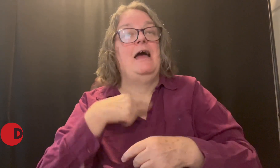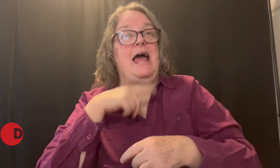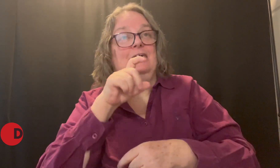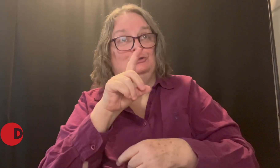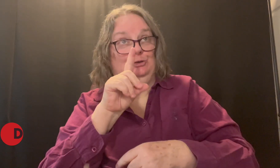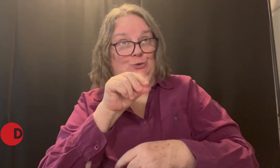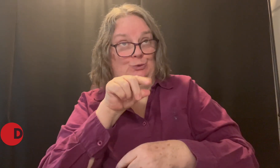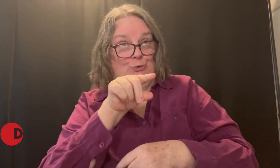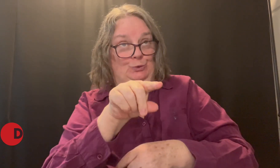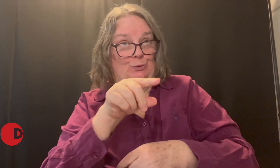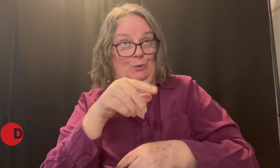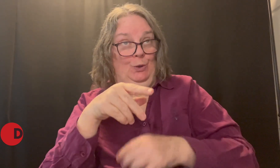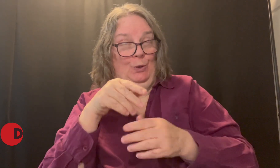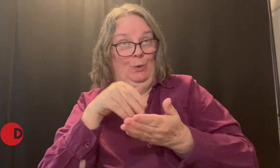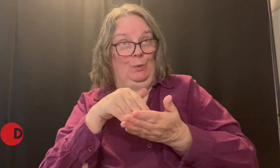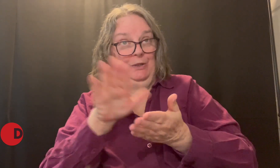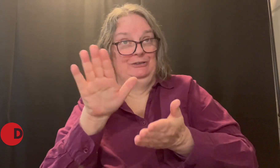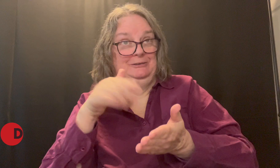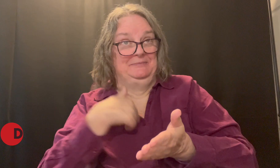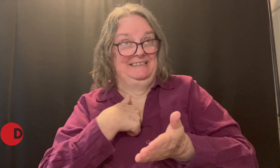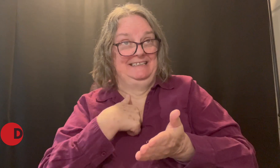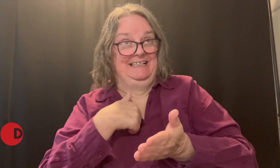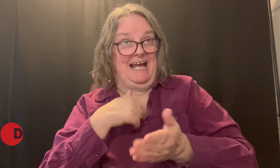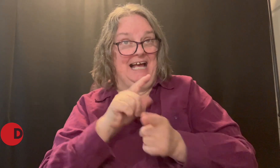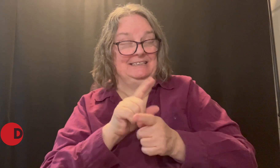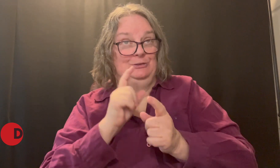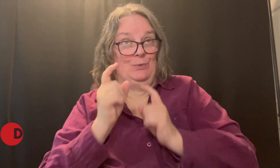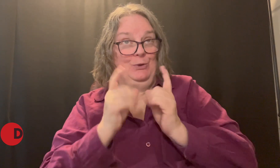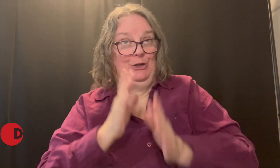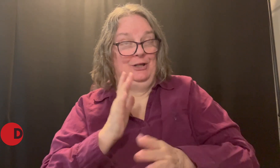I asked do you reject me as a Donor? She replied "Only for this time.